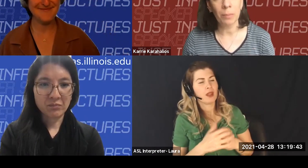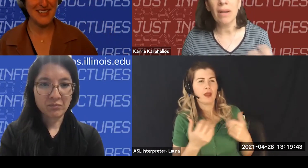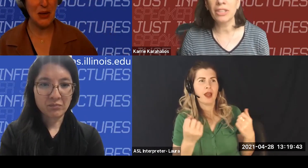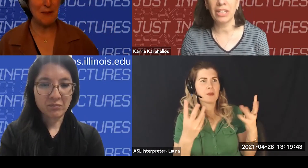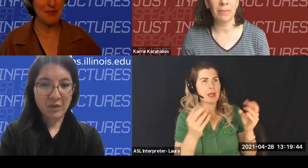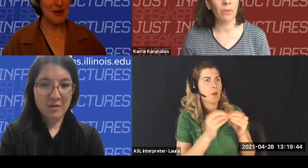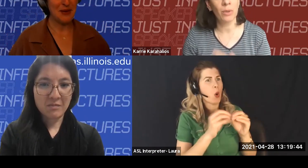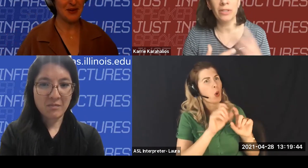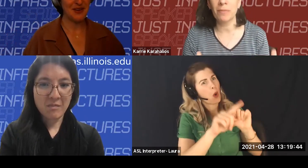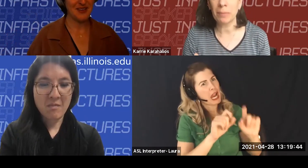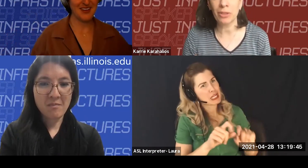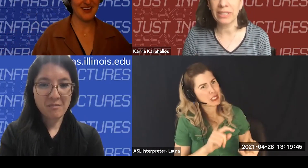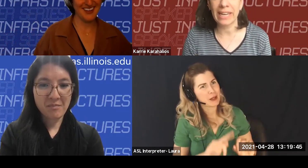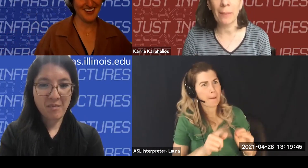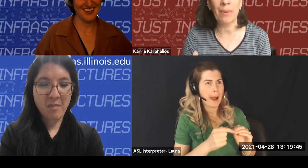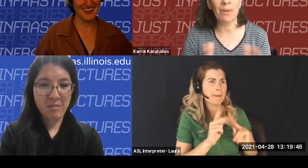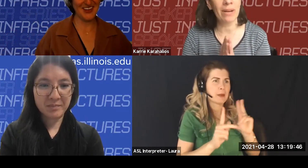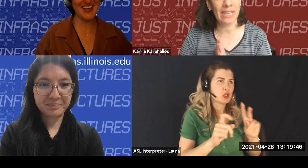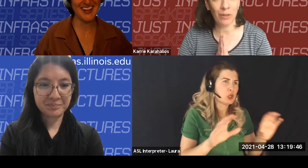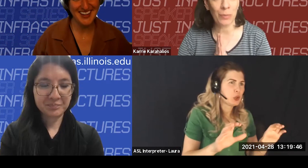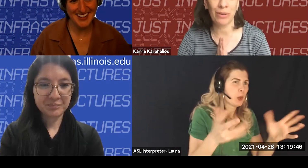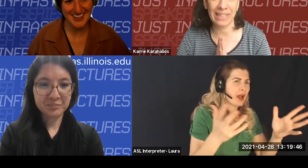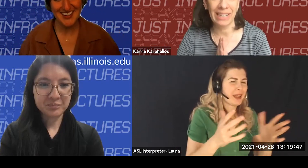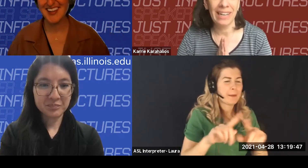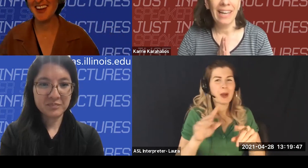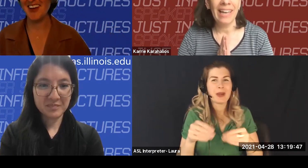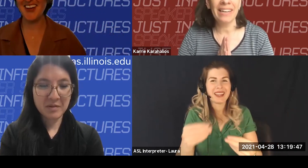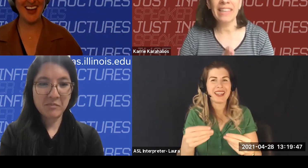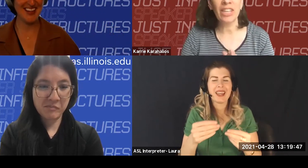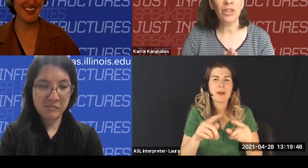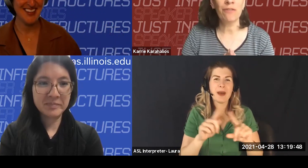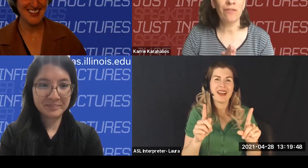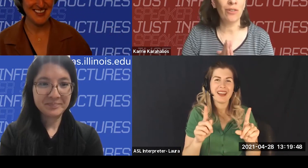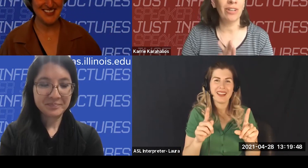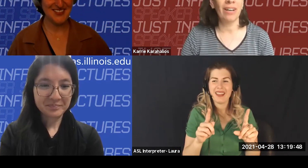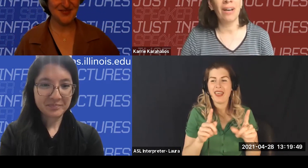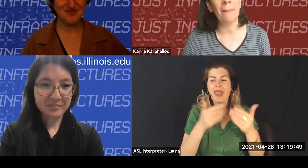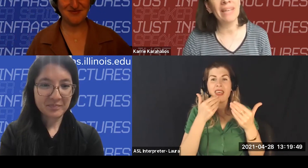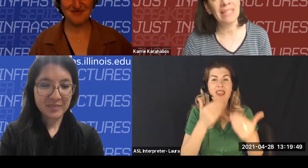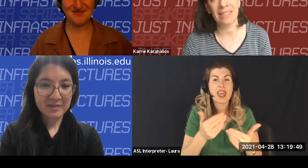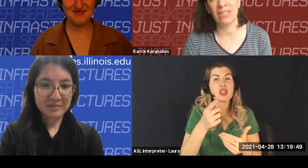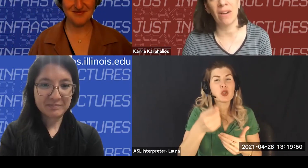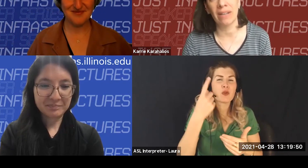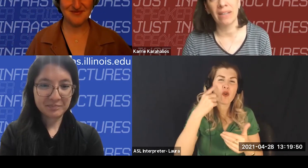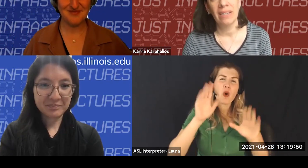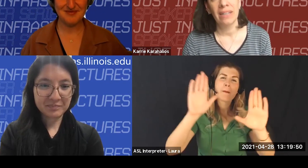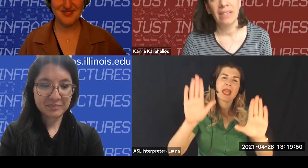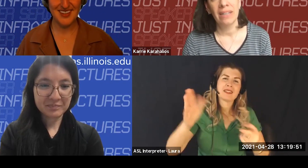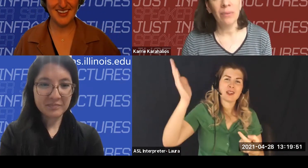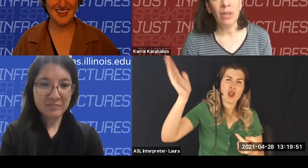And really, there's so many more amazing questions about blockchain about what causes people should take, but we want to give you.